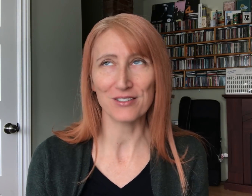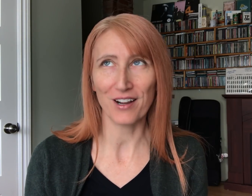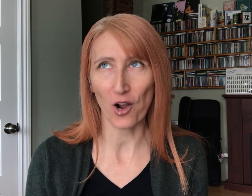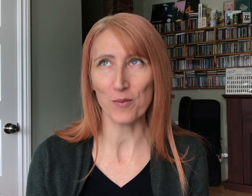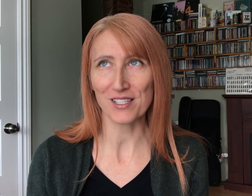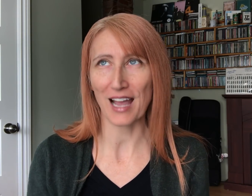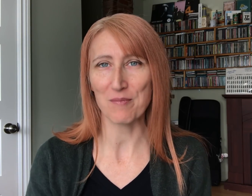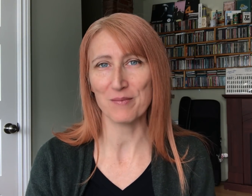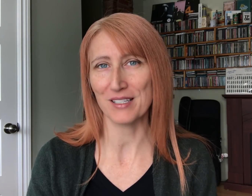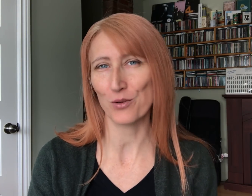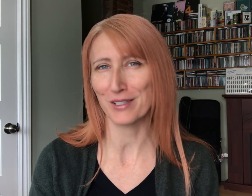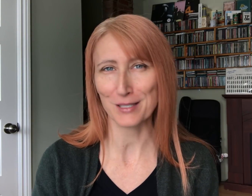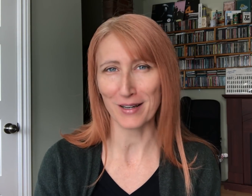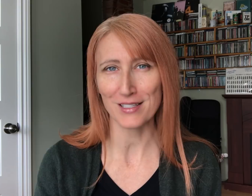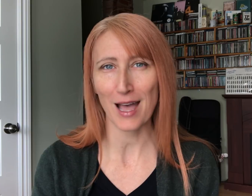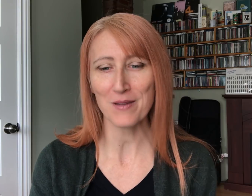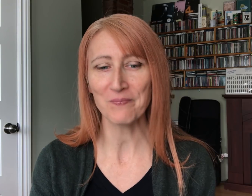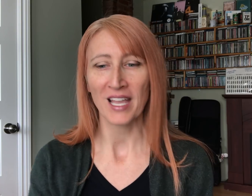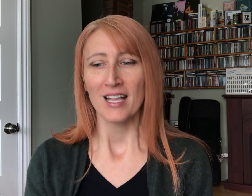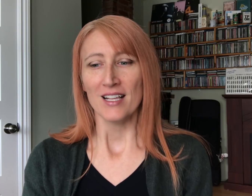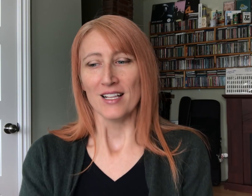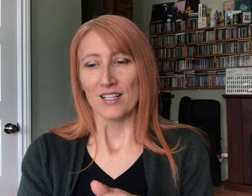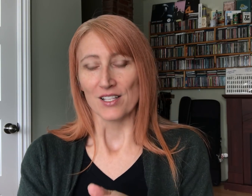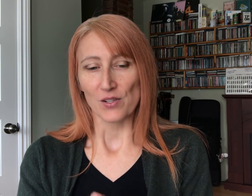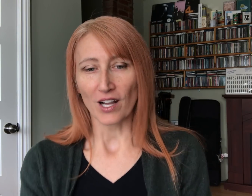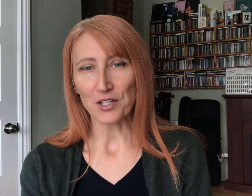kind of hope it's gonna happen but don't really expect it to happen. So, I got the